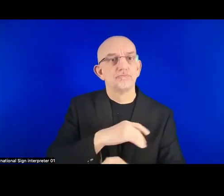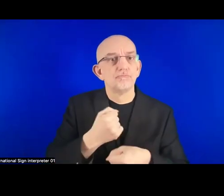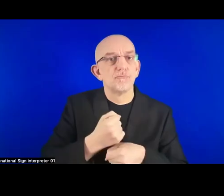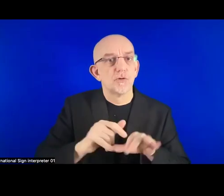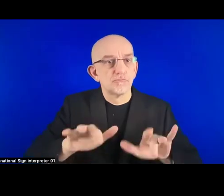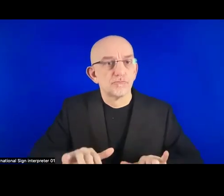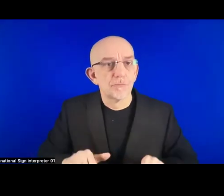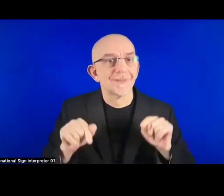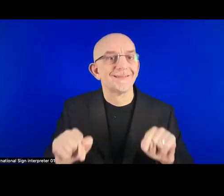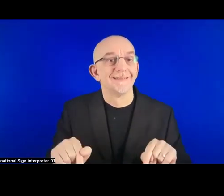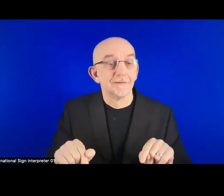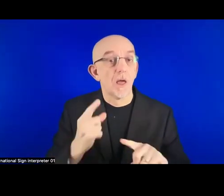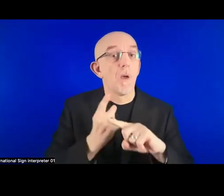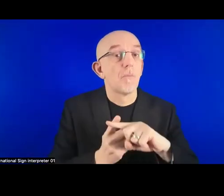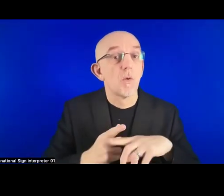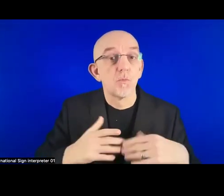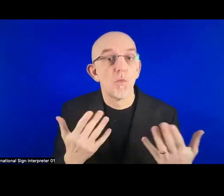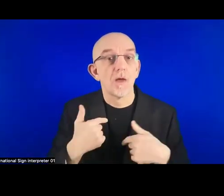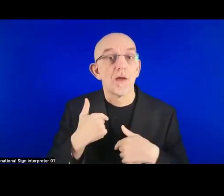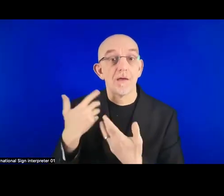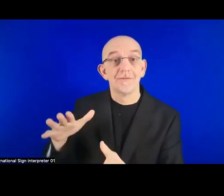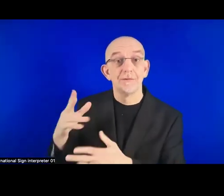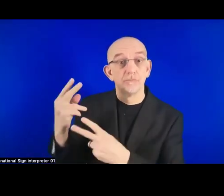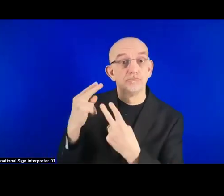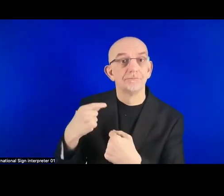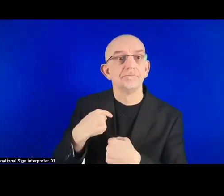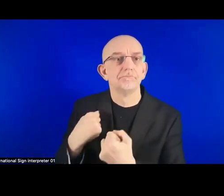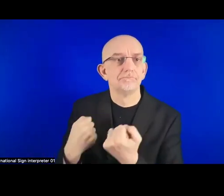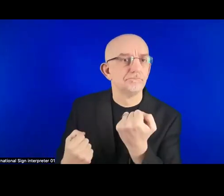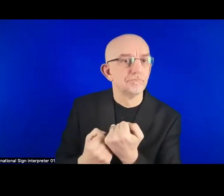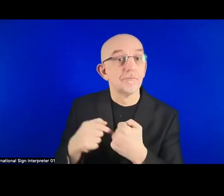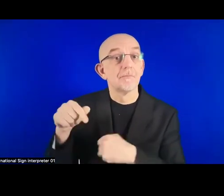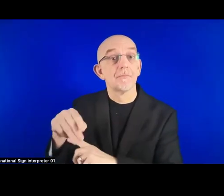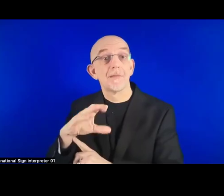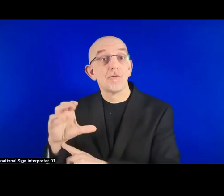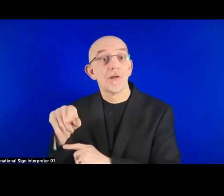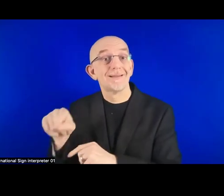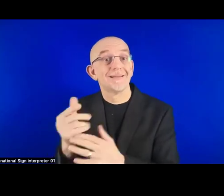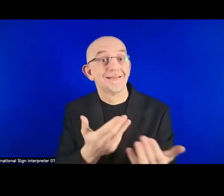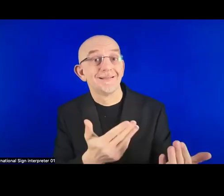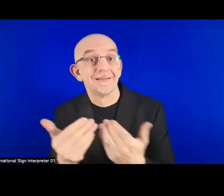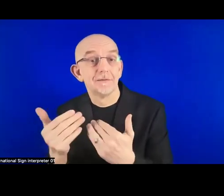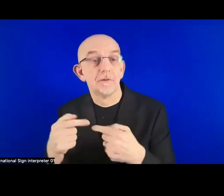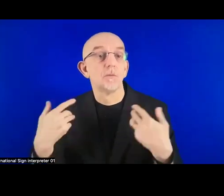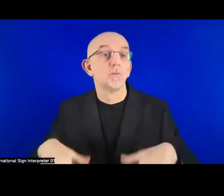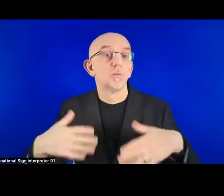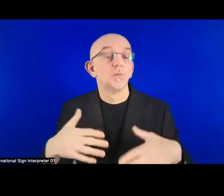applicant's ability to call it out accord -- carry it out according to their track